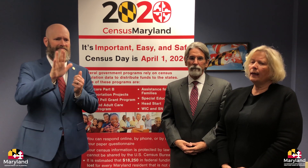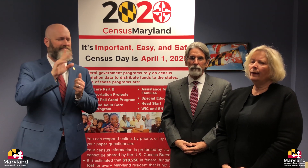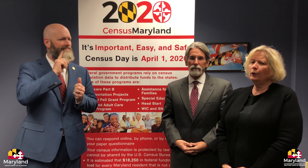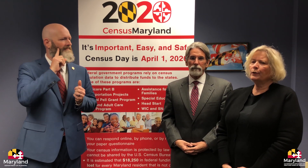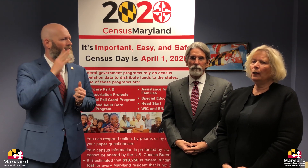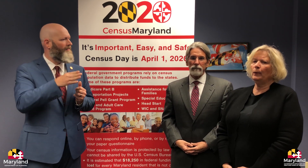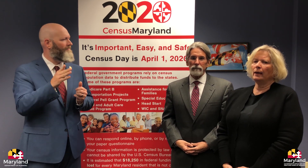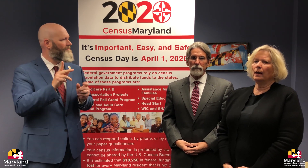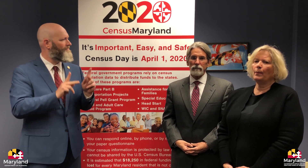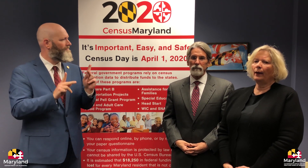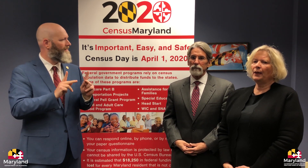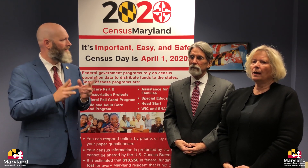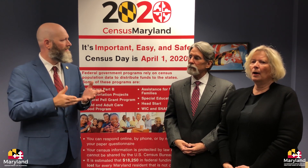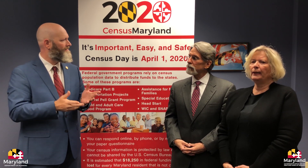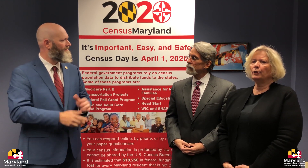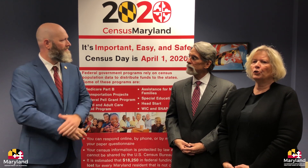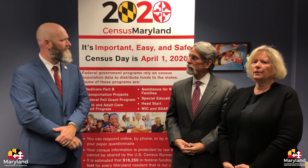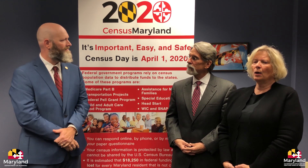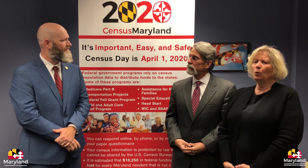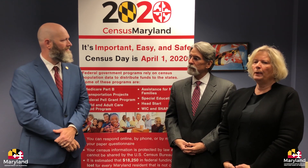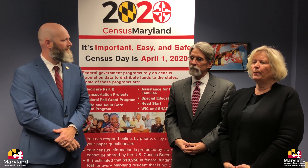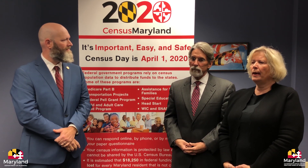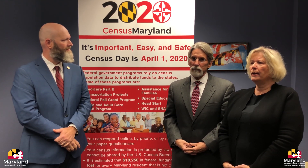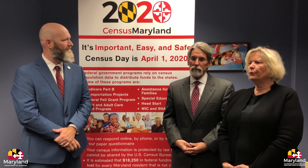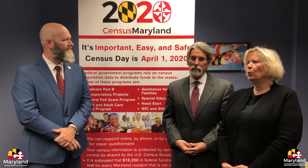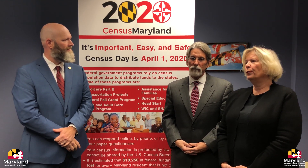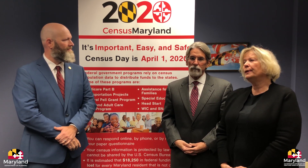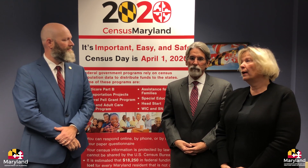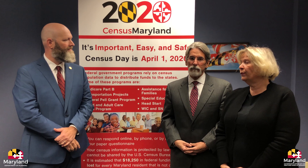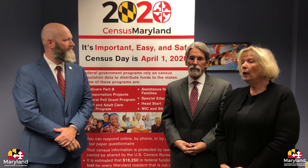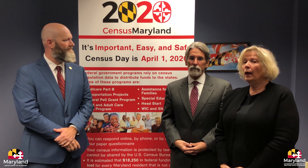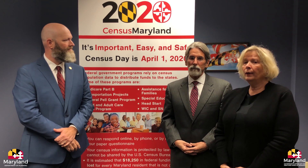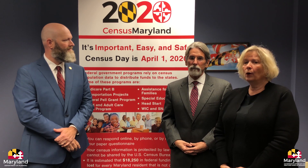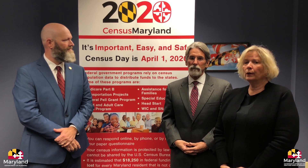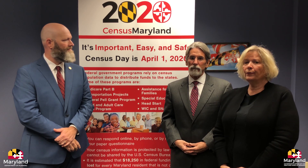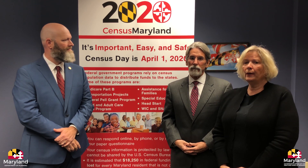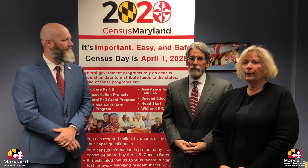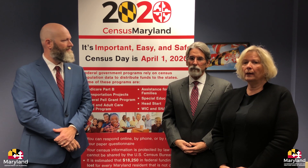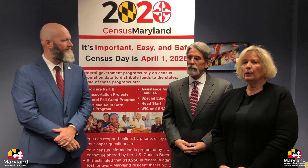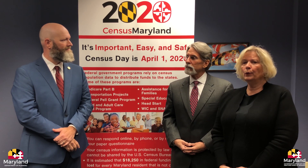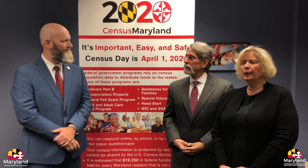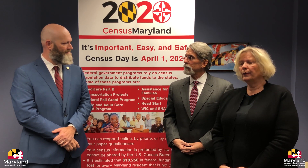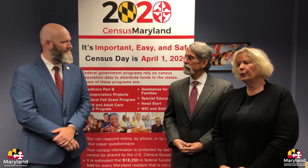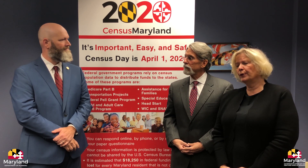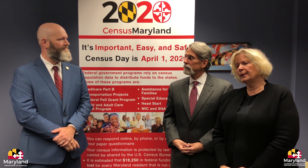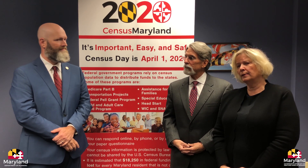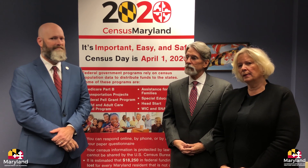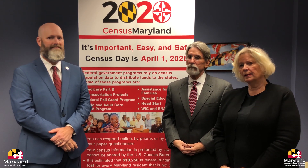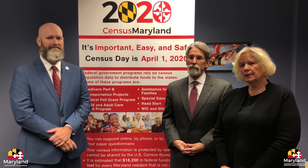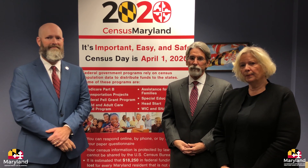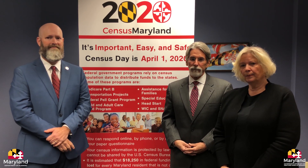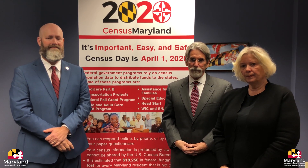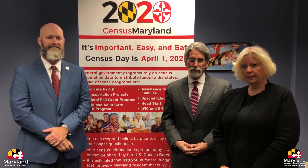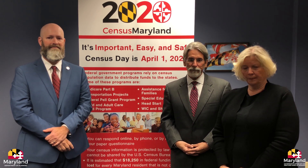What can you tell me about the accommodations that will be made for the Deaf and hard of hearing community for the Census?